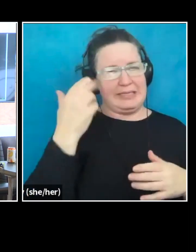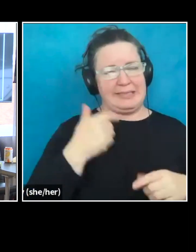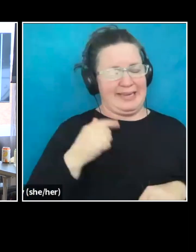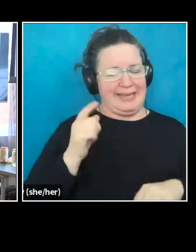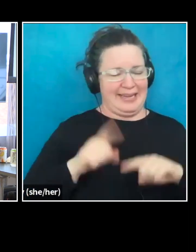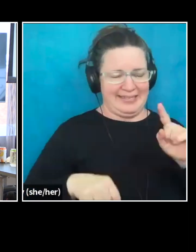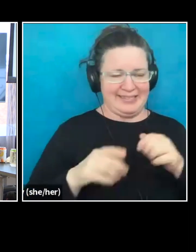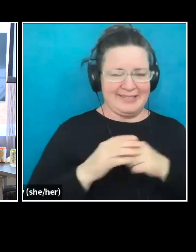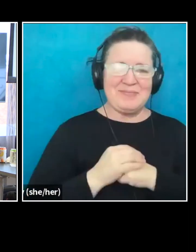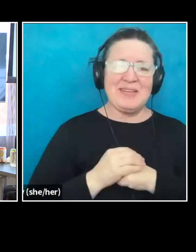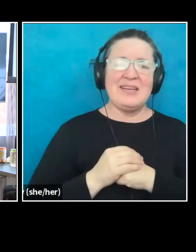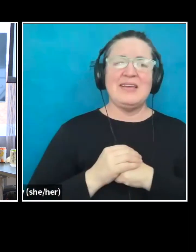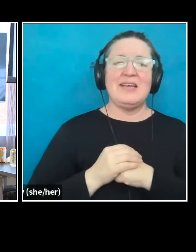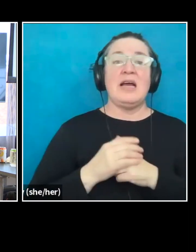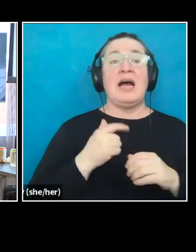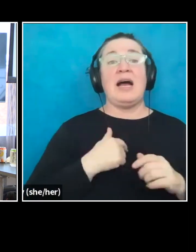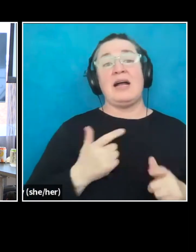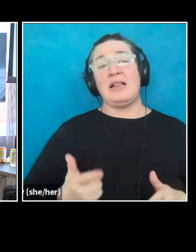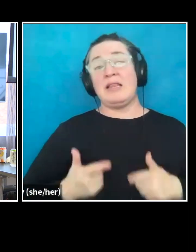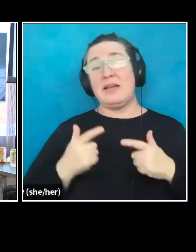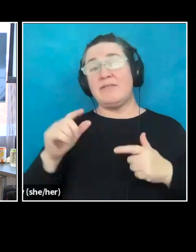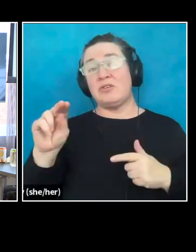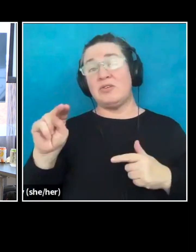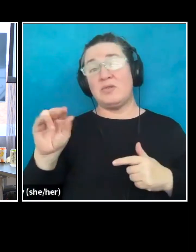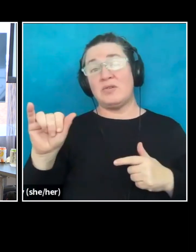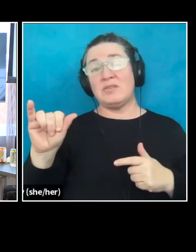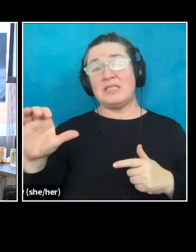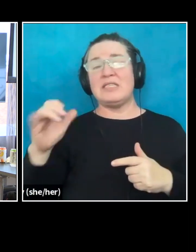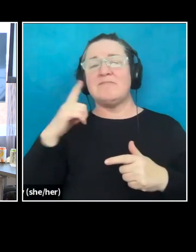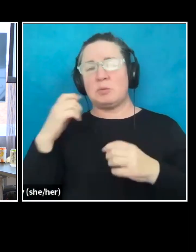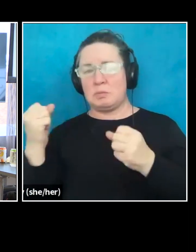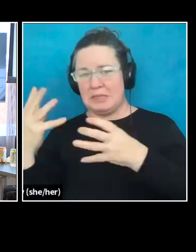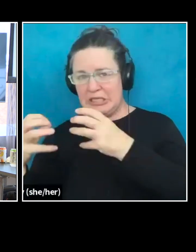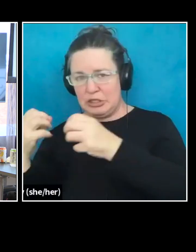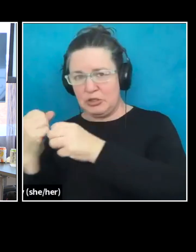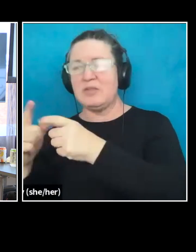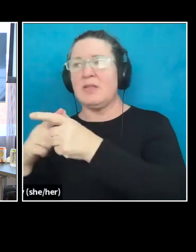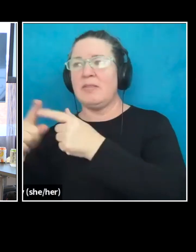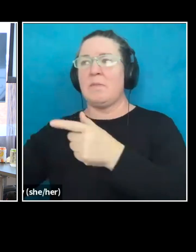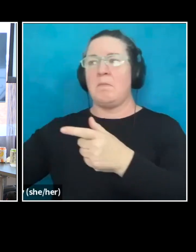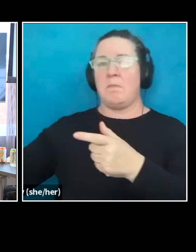in 2018 I moved back here to Washington State to take a job at Disability Rights Washington which